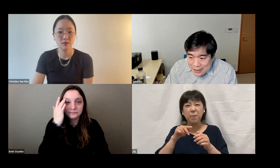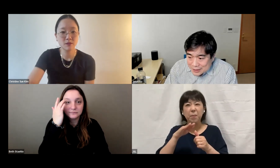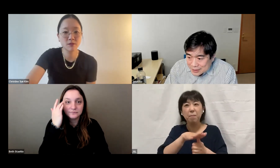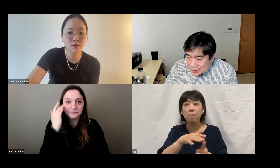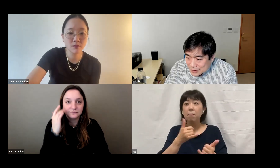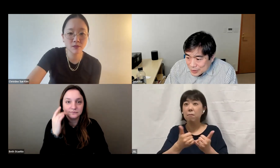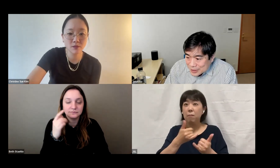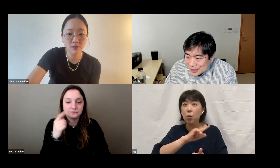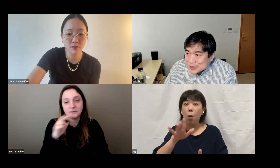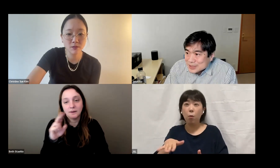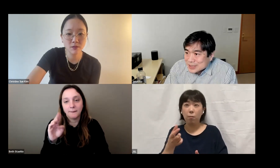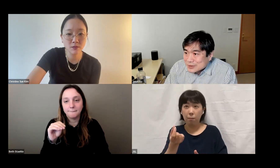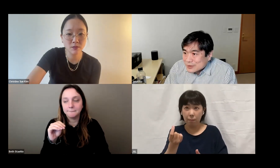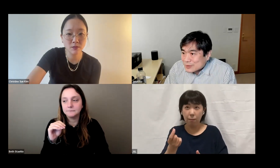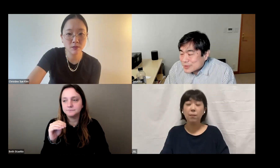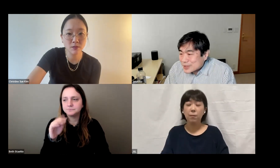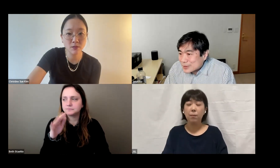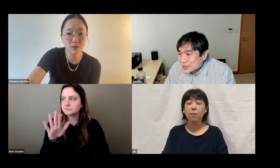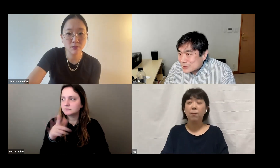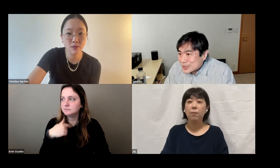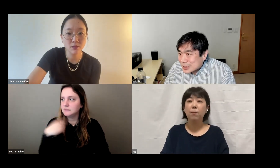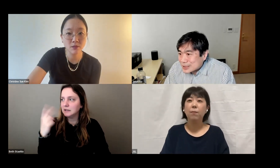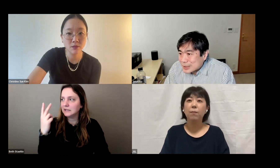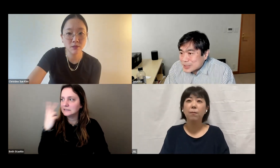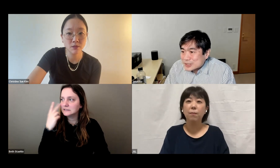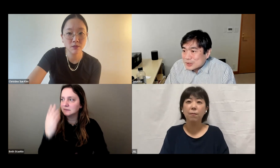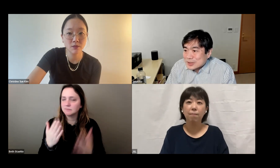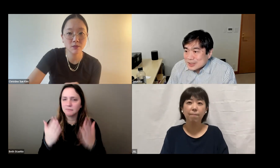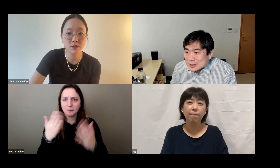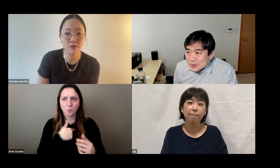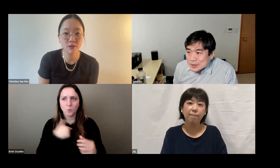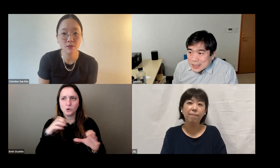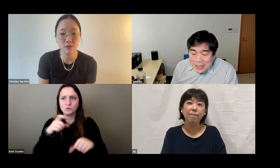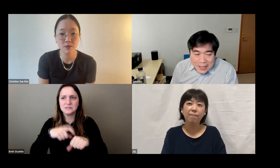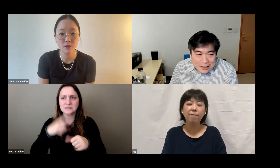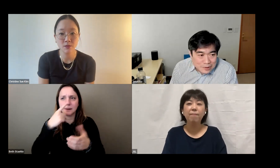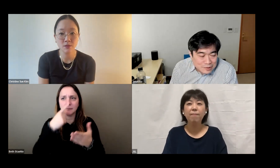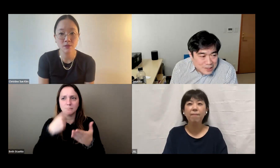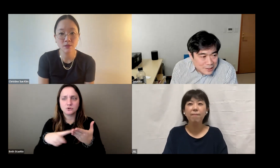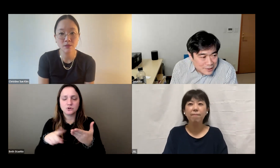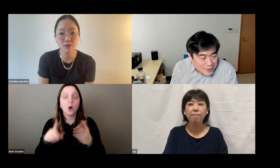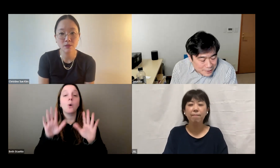hold on, let me see, let me do a time check So, I know you said that,